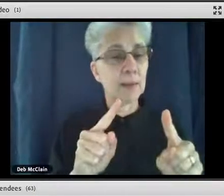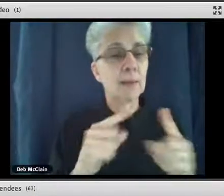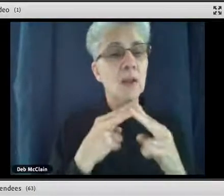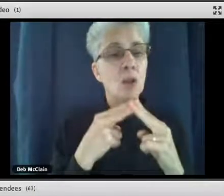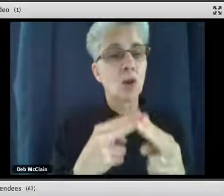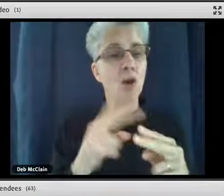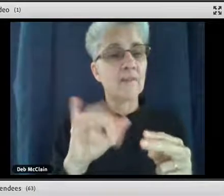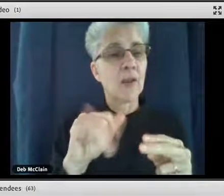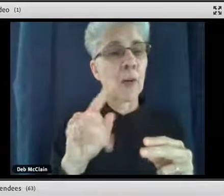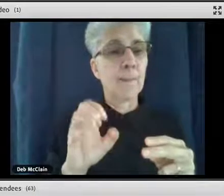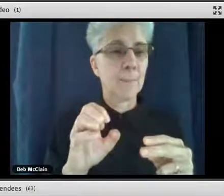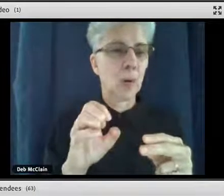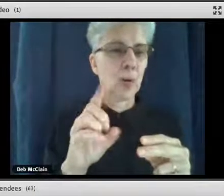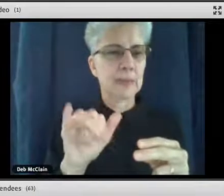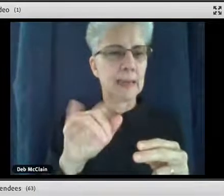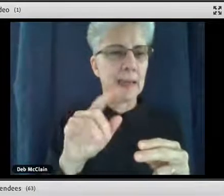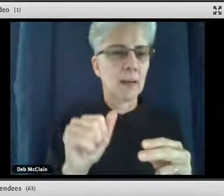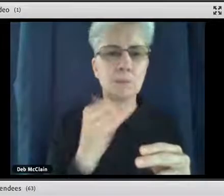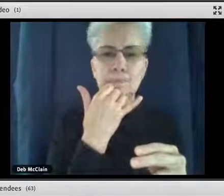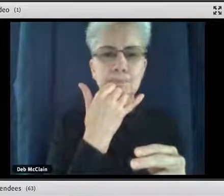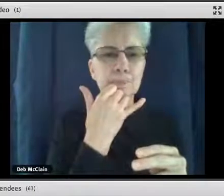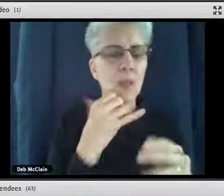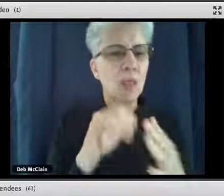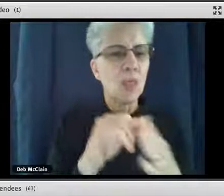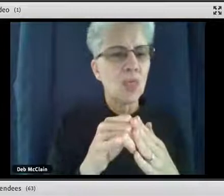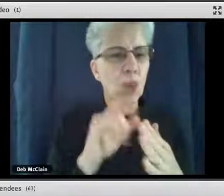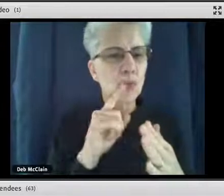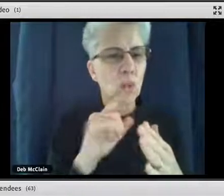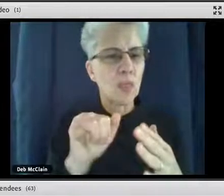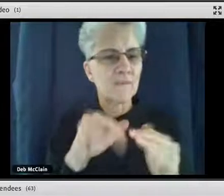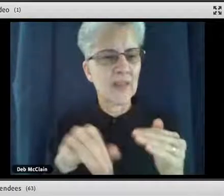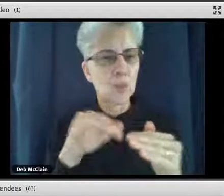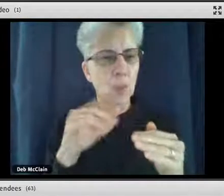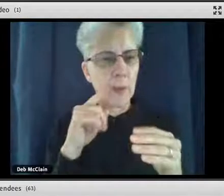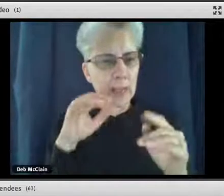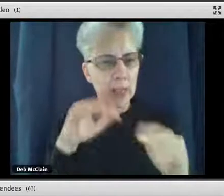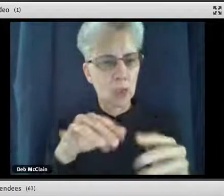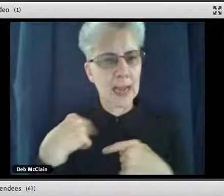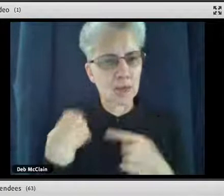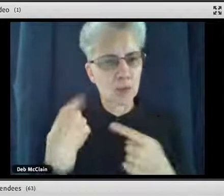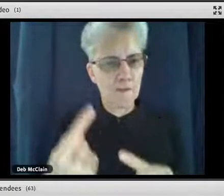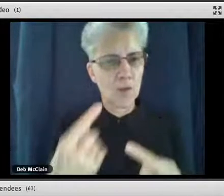than what are called variable data fields, which is that those are the fields we've been looking at thus far.